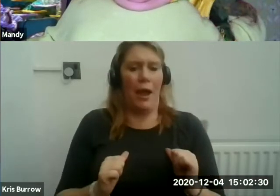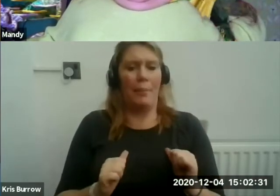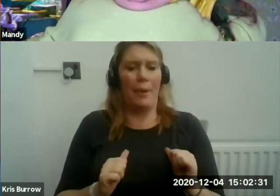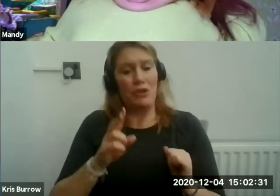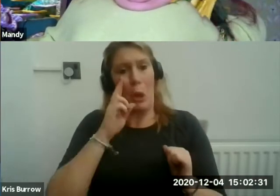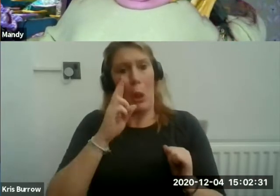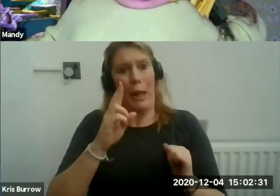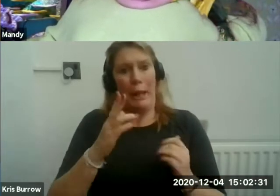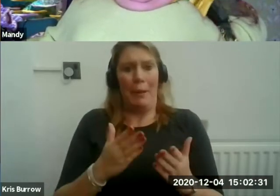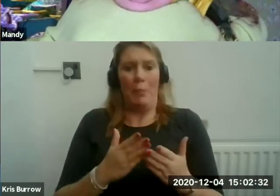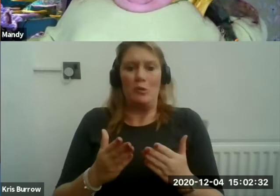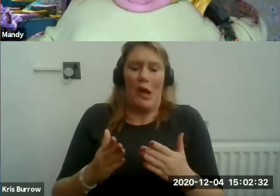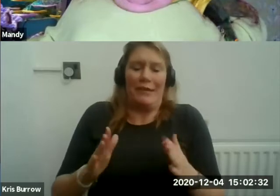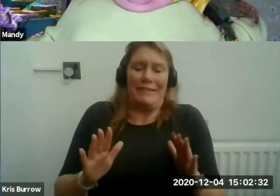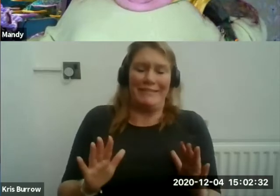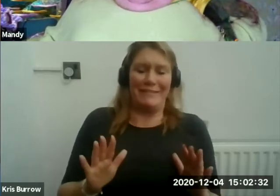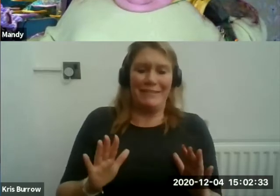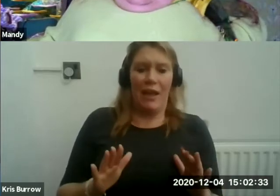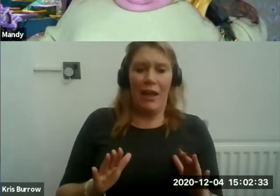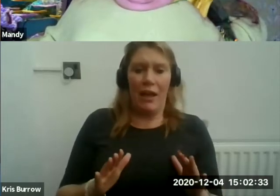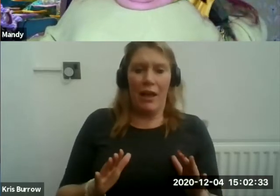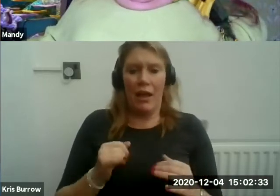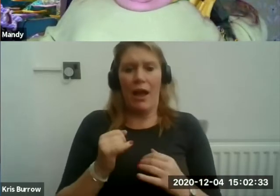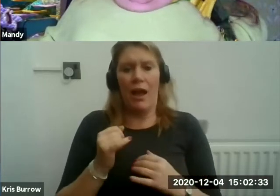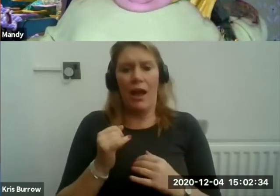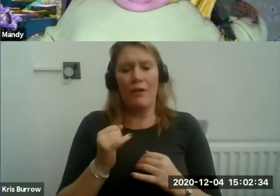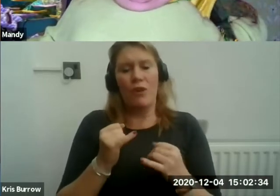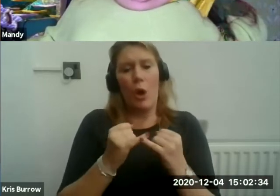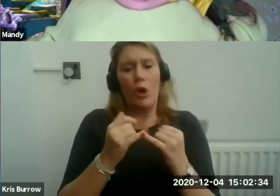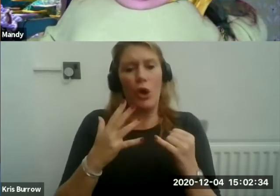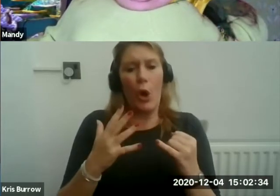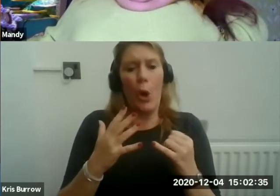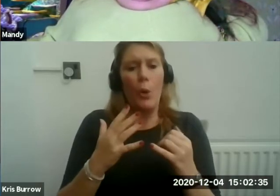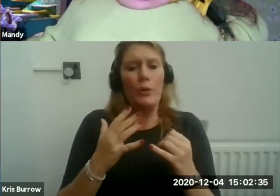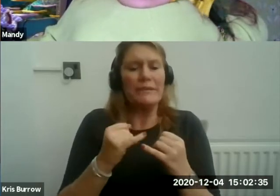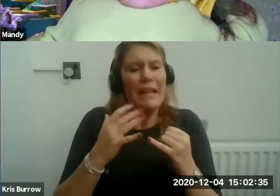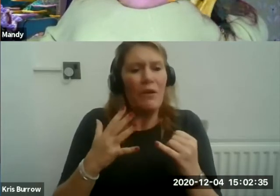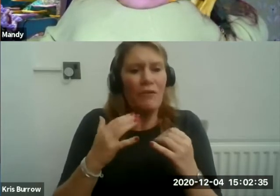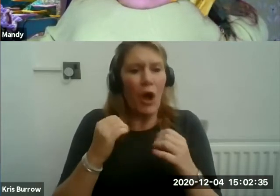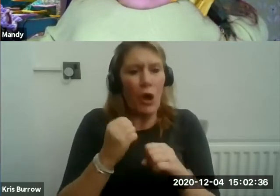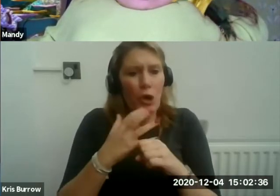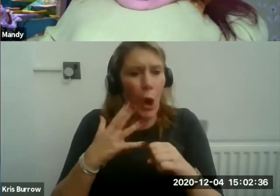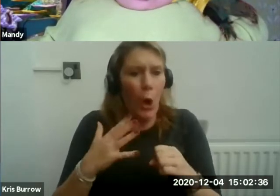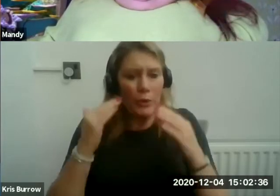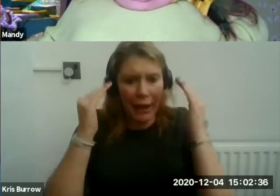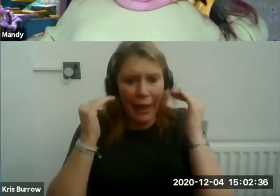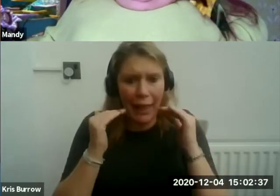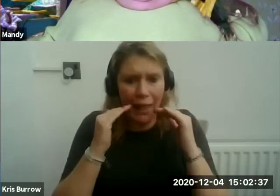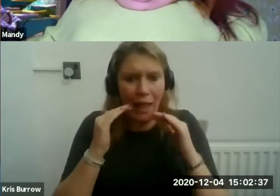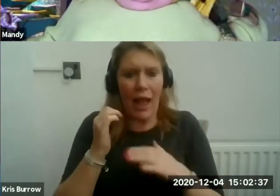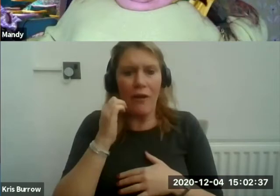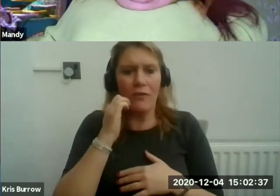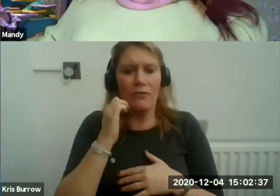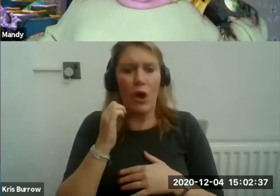gold and silver long hair, ever growing and I'm wearing dark red glasses. I'm sitting on a black settee and behind me